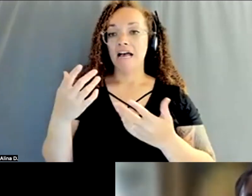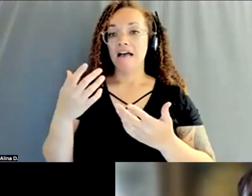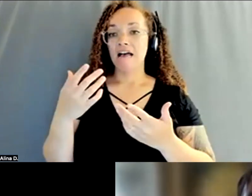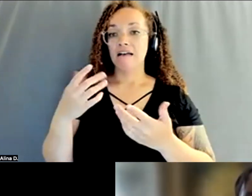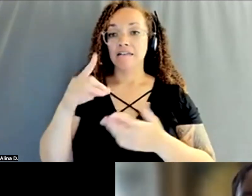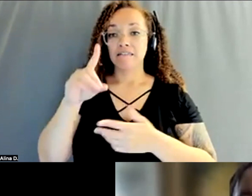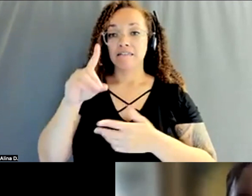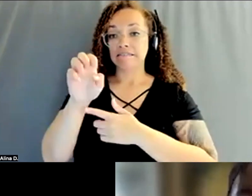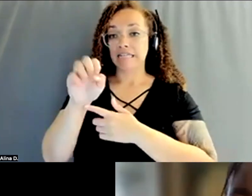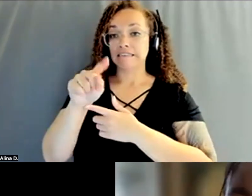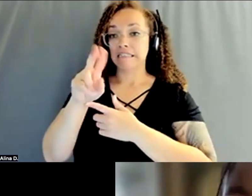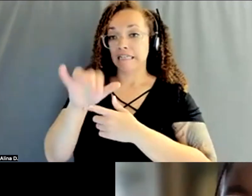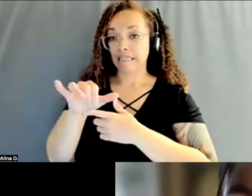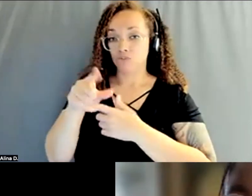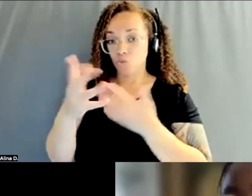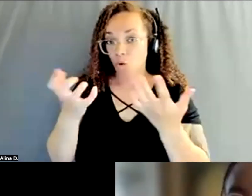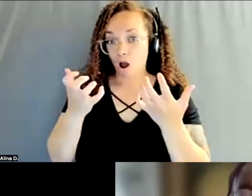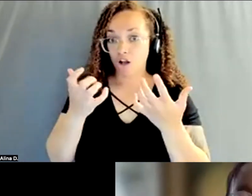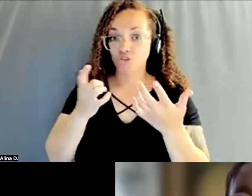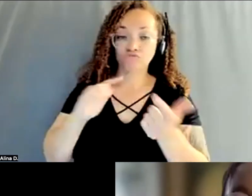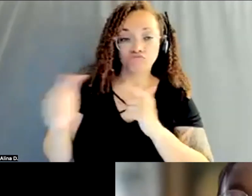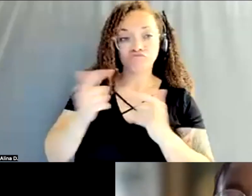ask the questions. The other one asks a question. Do you want to— Yeah. How do you want to do this?